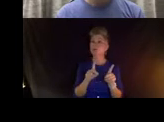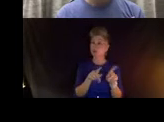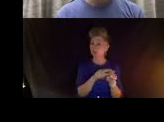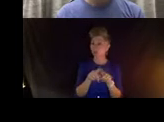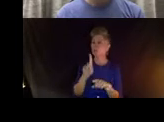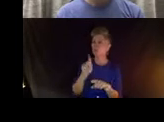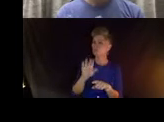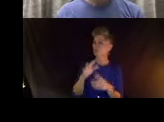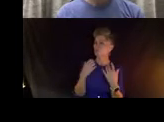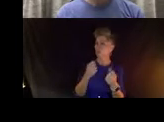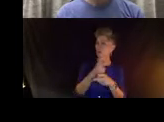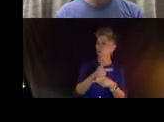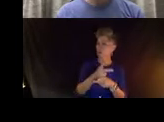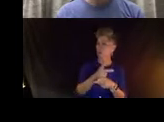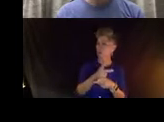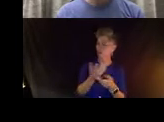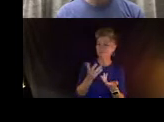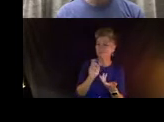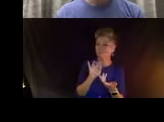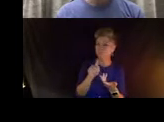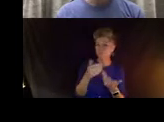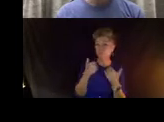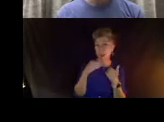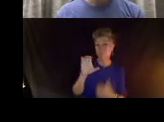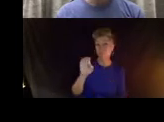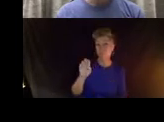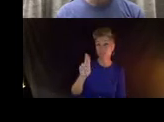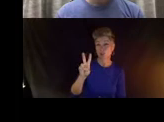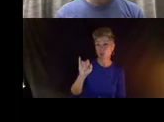is to say, if you have that cervix, we need to attend to that cervix at some point.